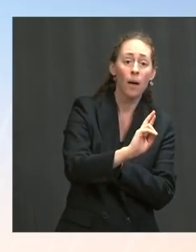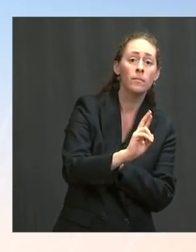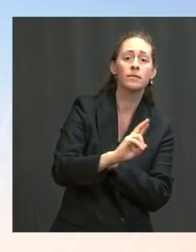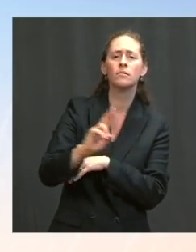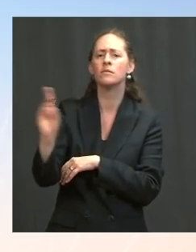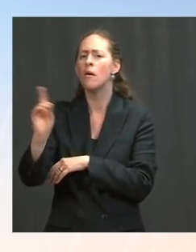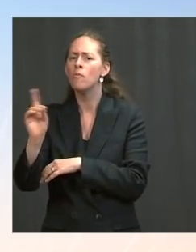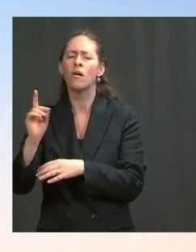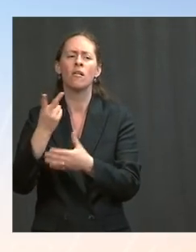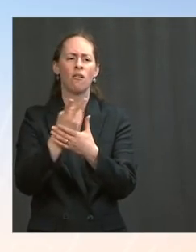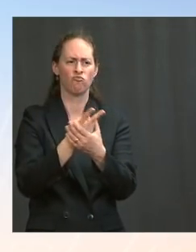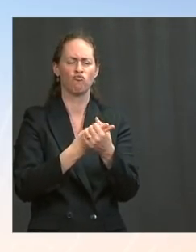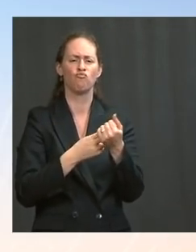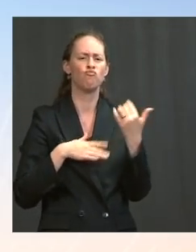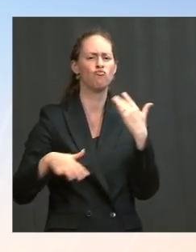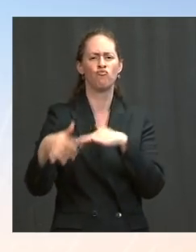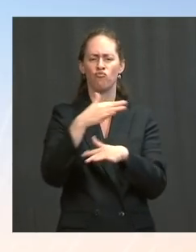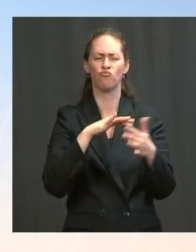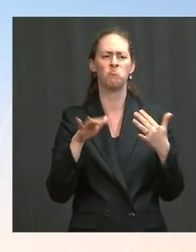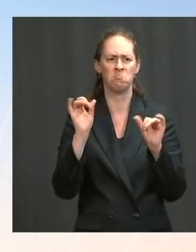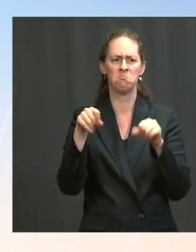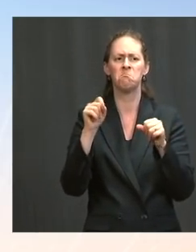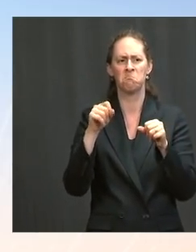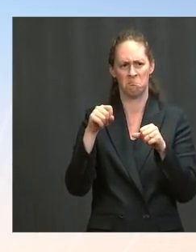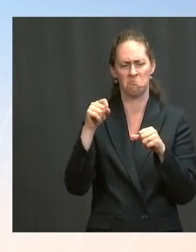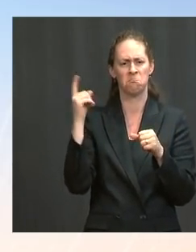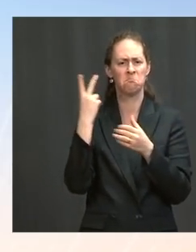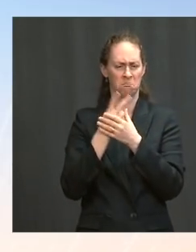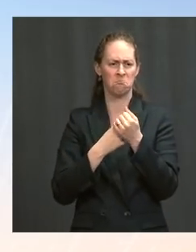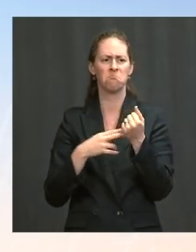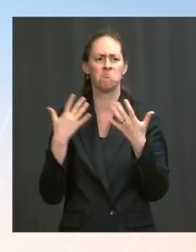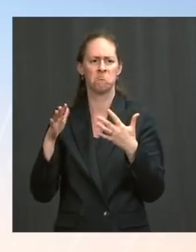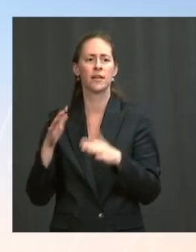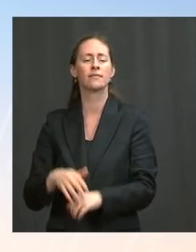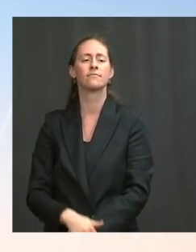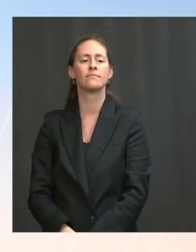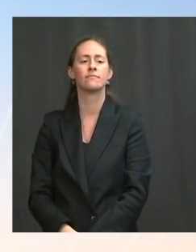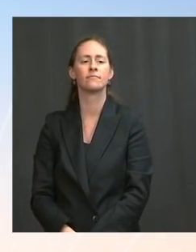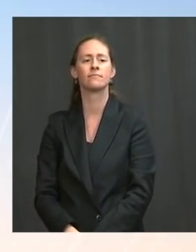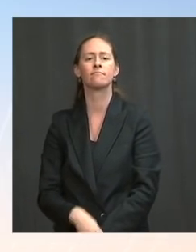Some are the President is directly in touch with, but our legislative team, senior members of the White House team